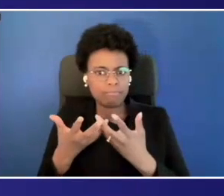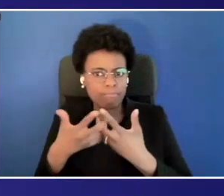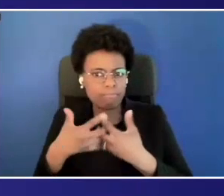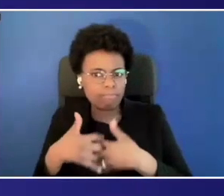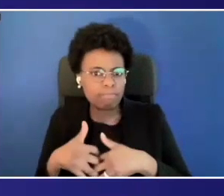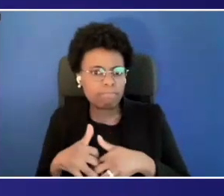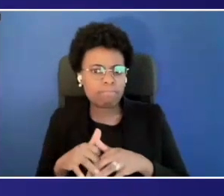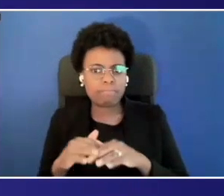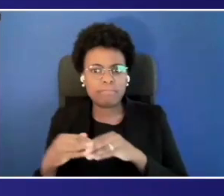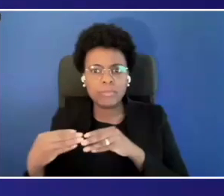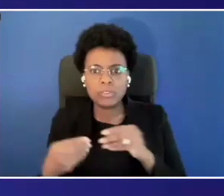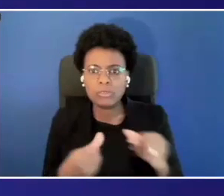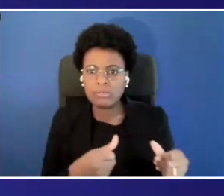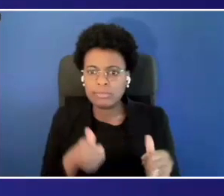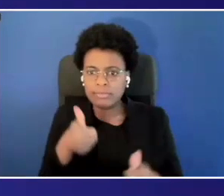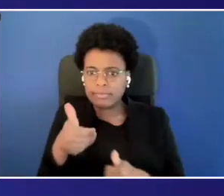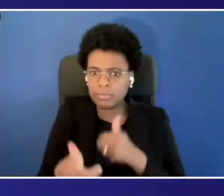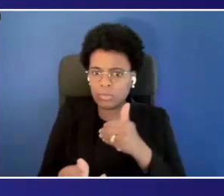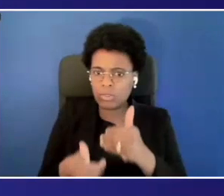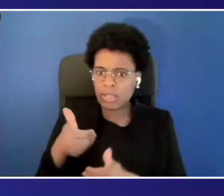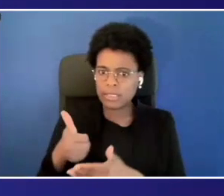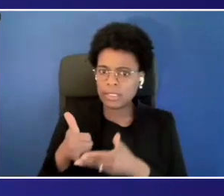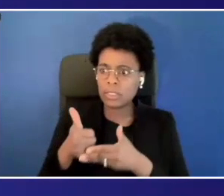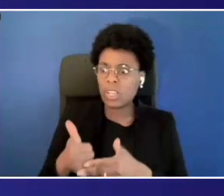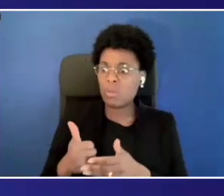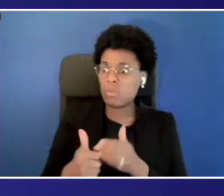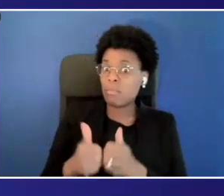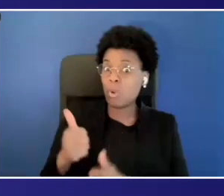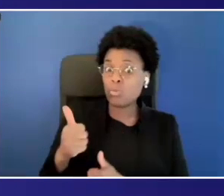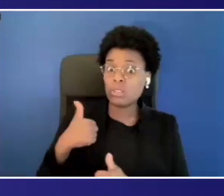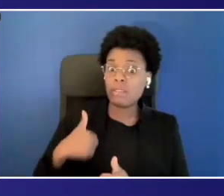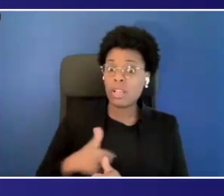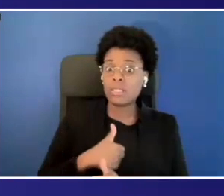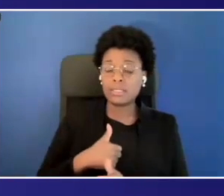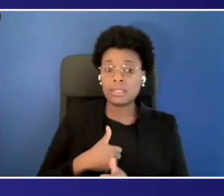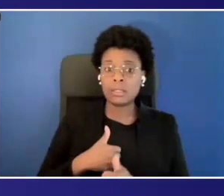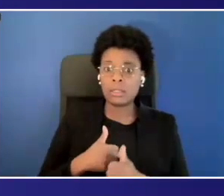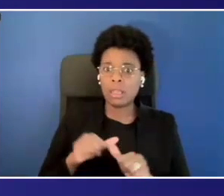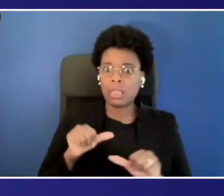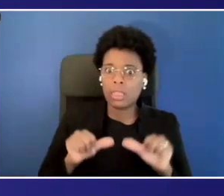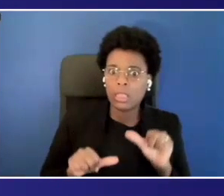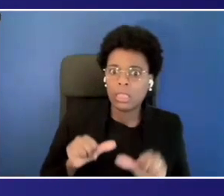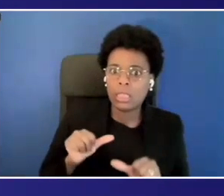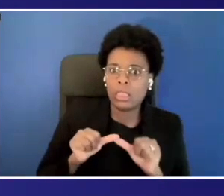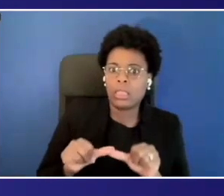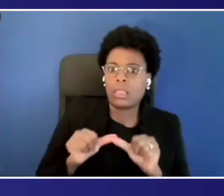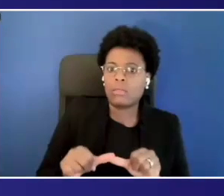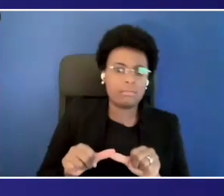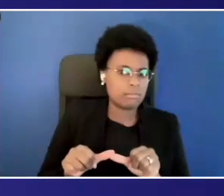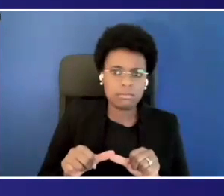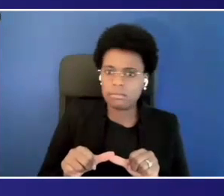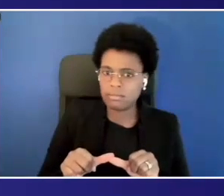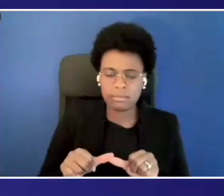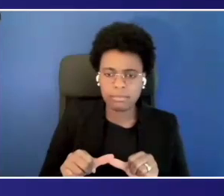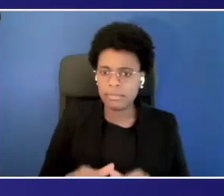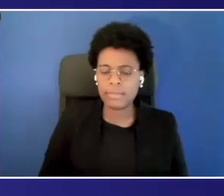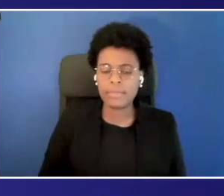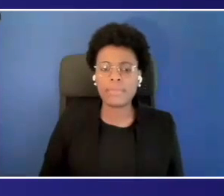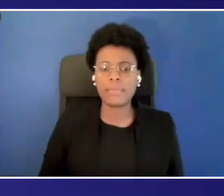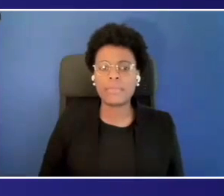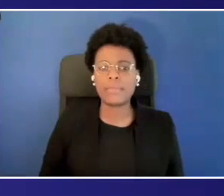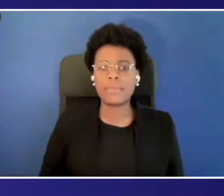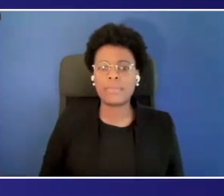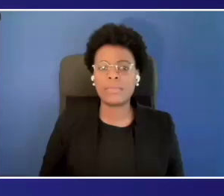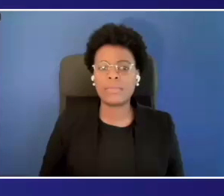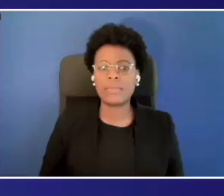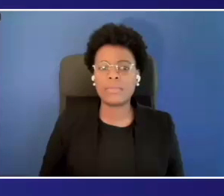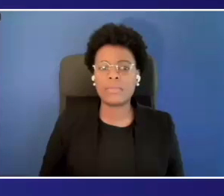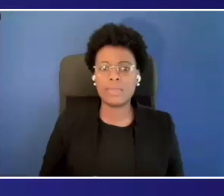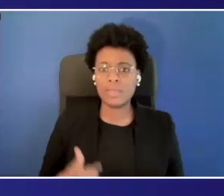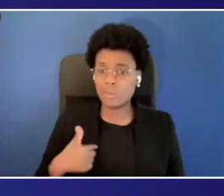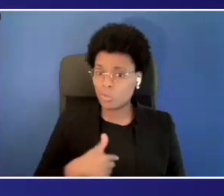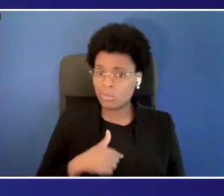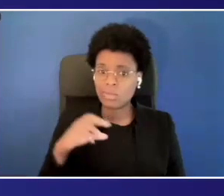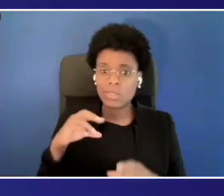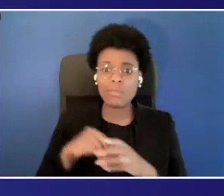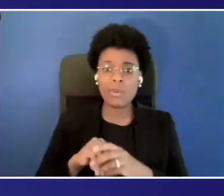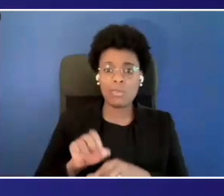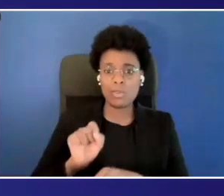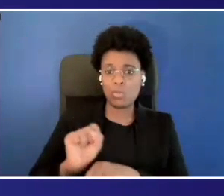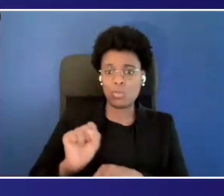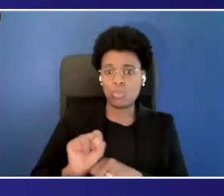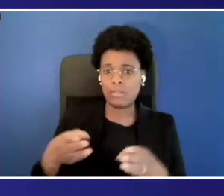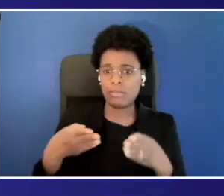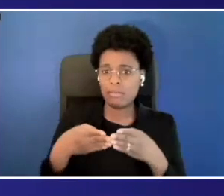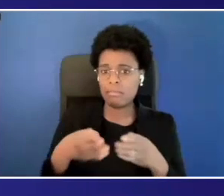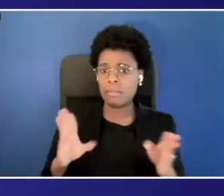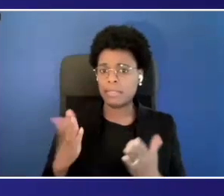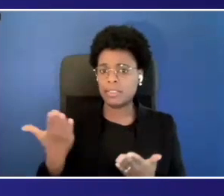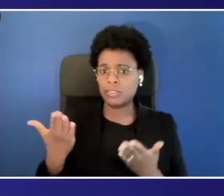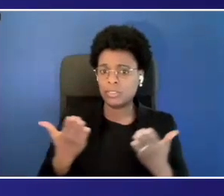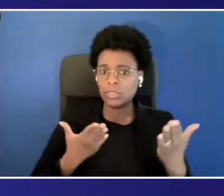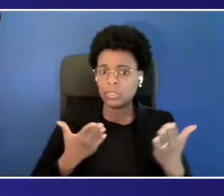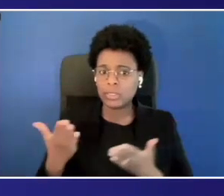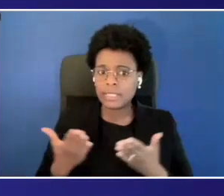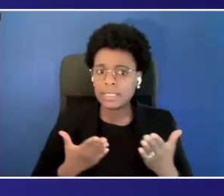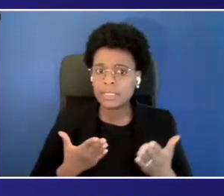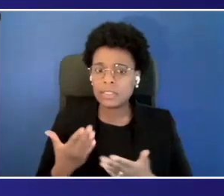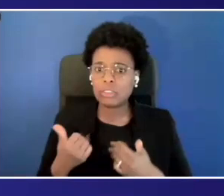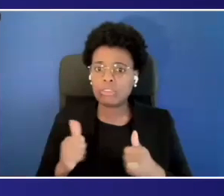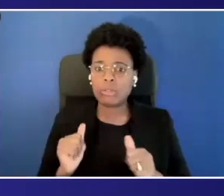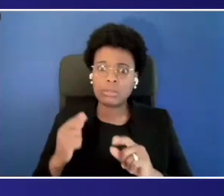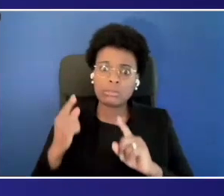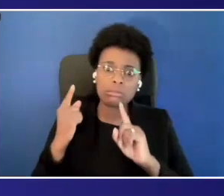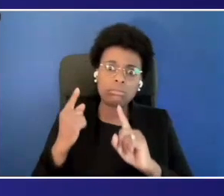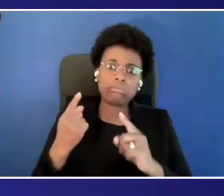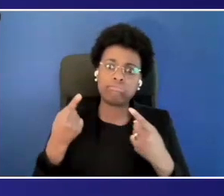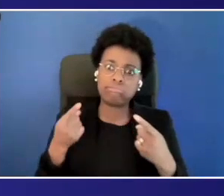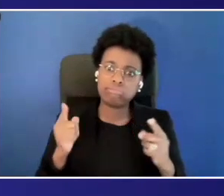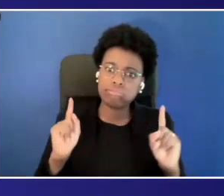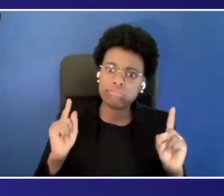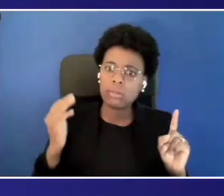To get most of us out of limbo. And given our, you know, given our work in the public service to get this goal that we've been striving to do because this affects.